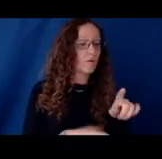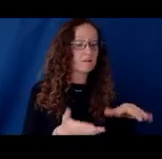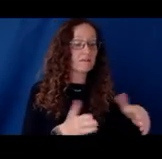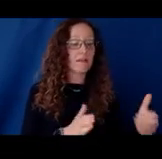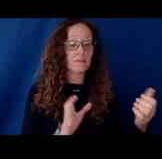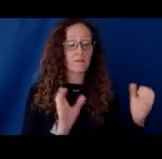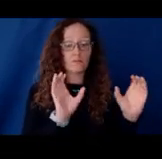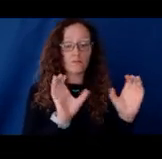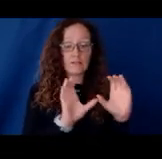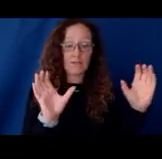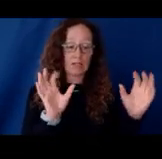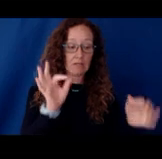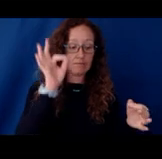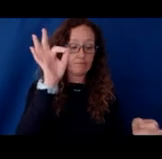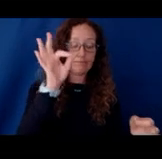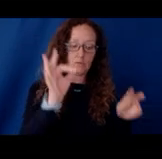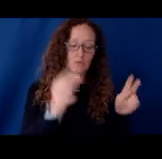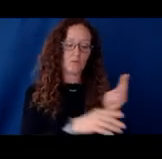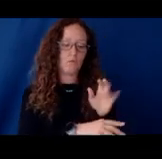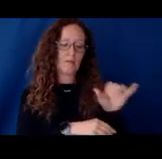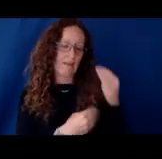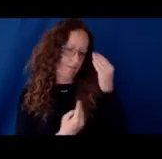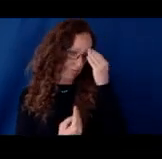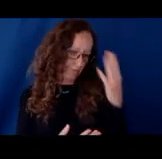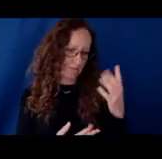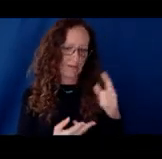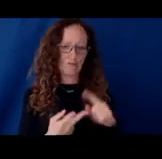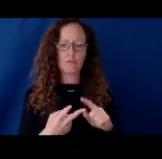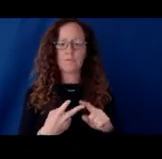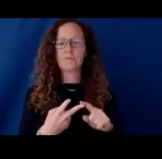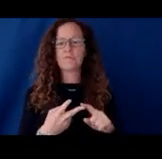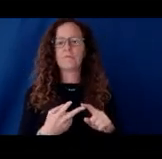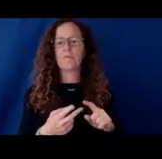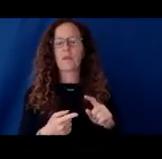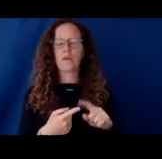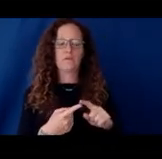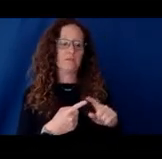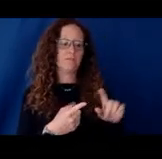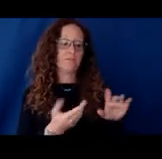organizations take, you know, information reported in a death certificate and transcribe them into